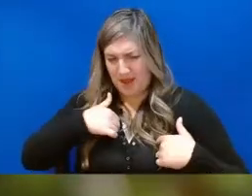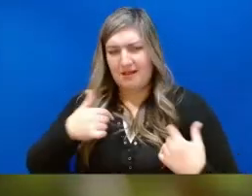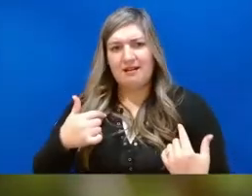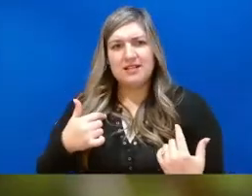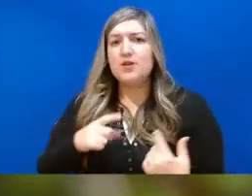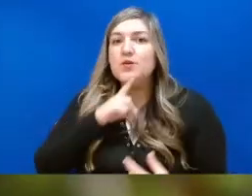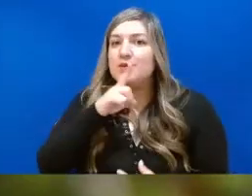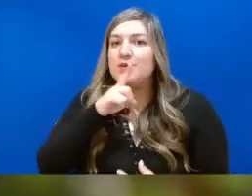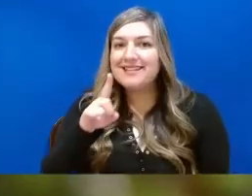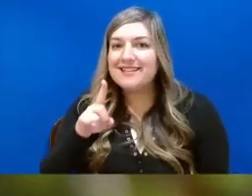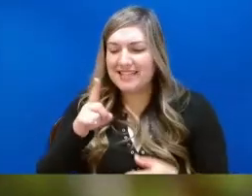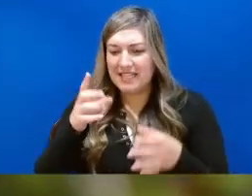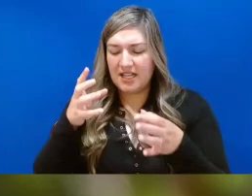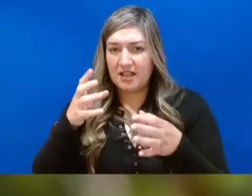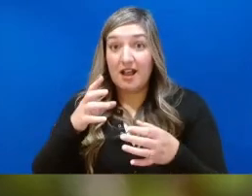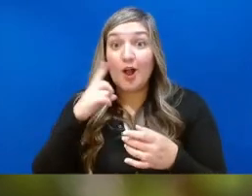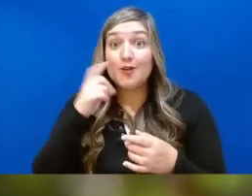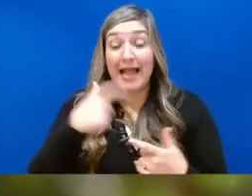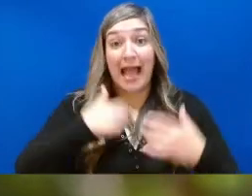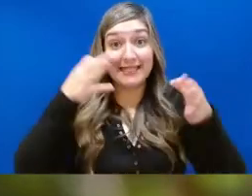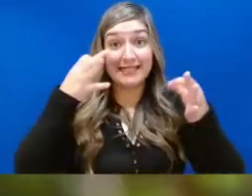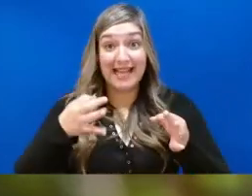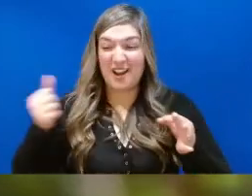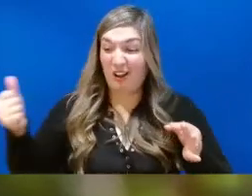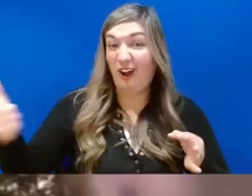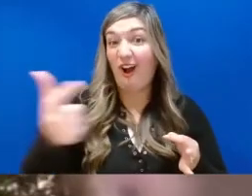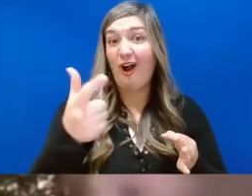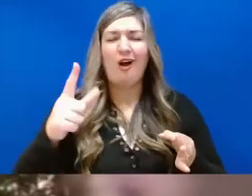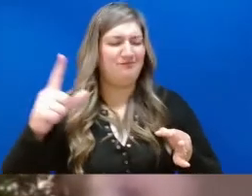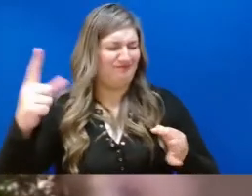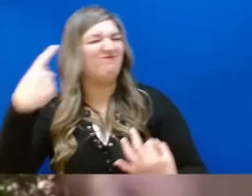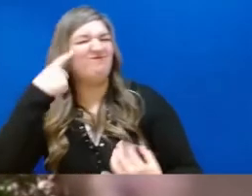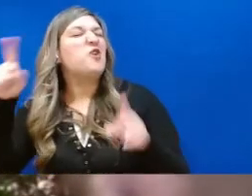that 100% of people say that's a great decision. That's true. Never. And that's okay.